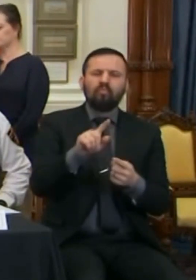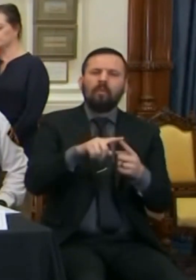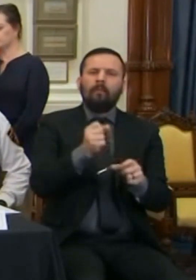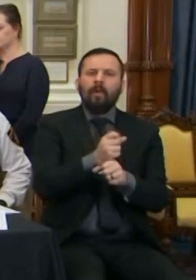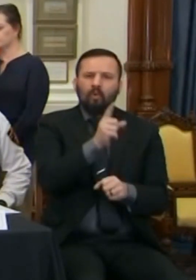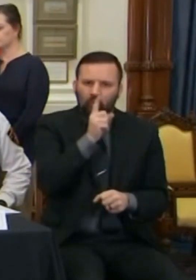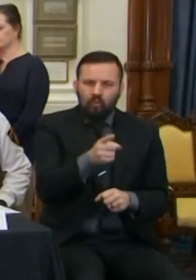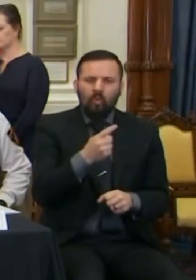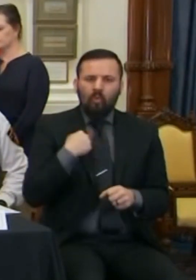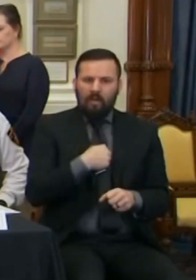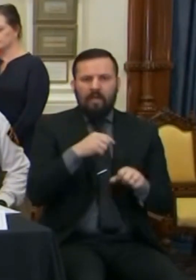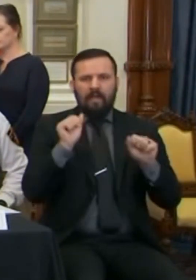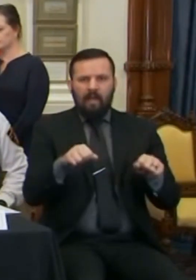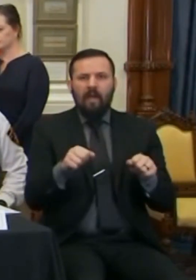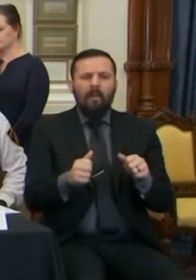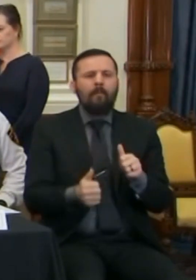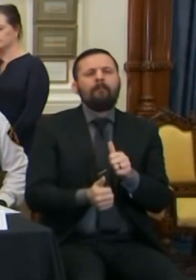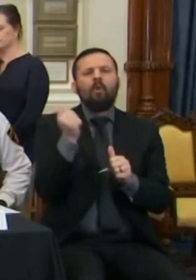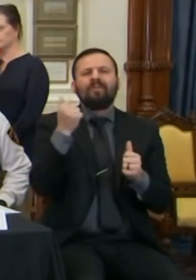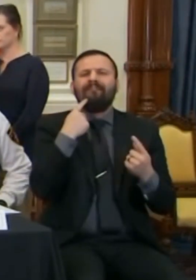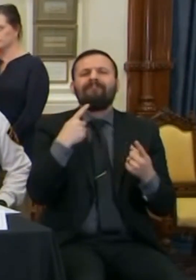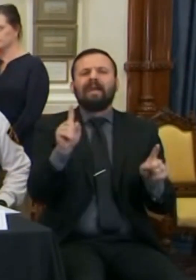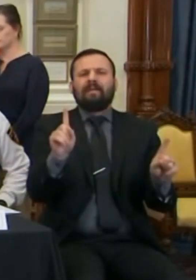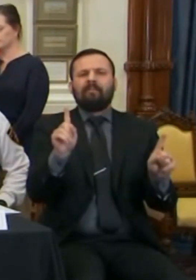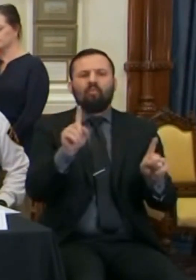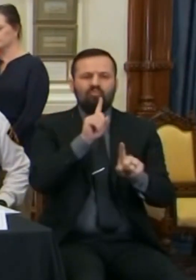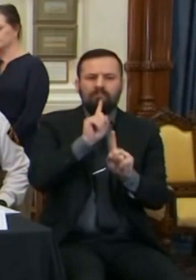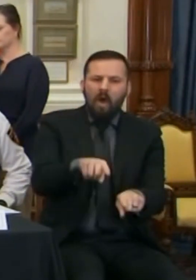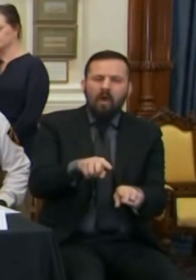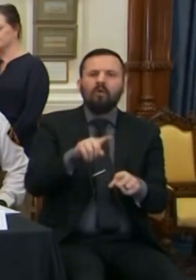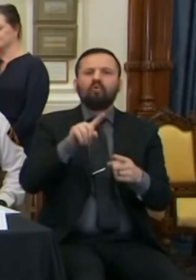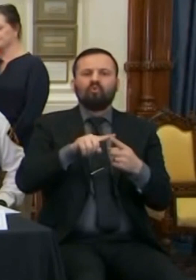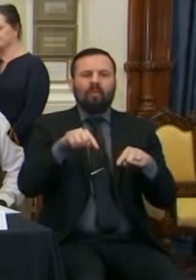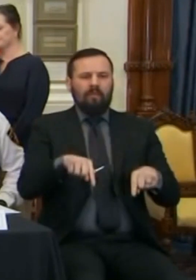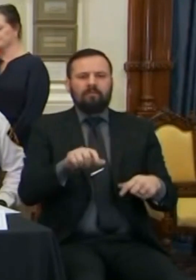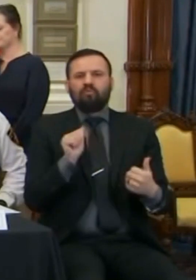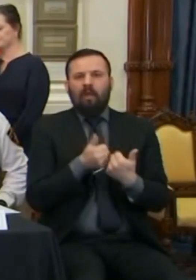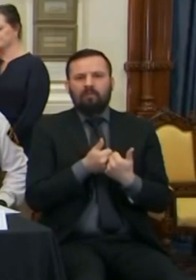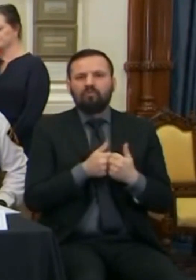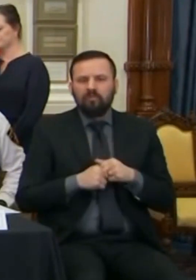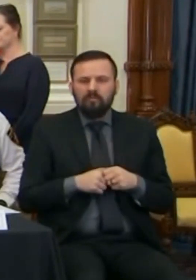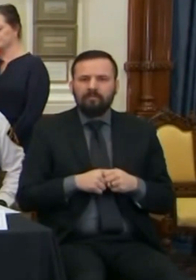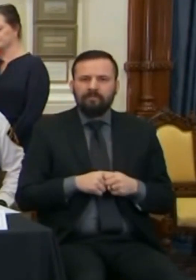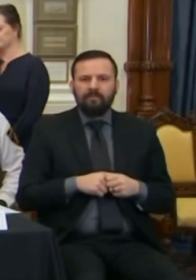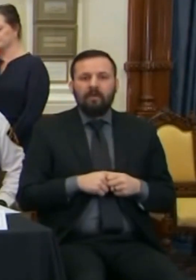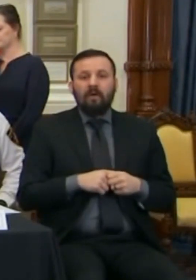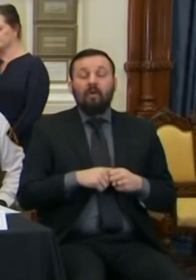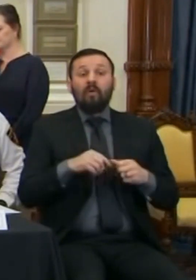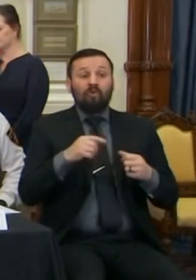more and most effectively respond to this challenge well to achieve the goals